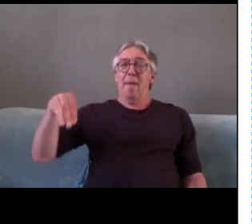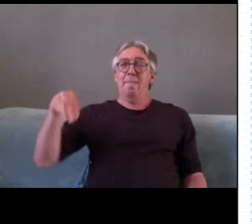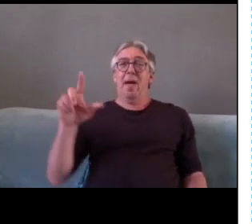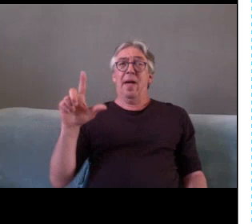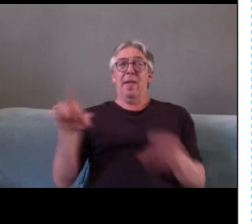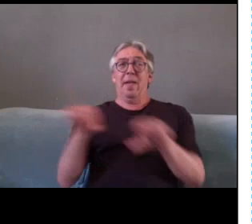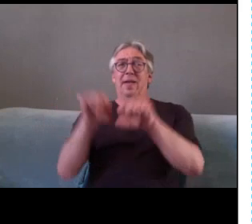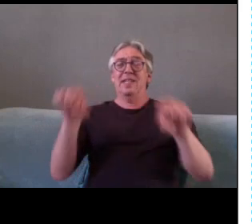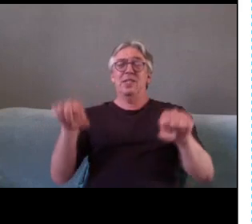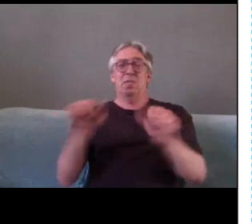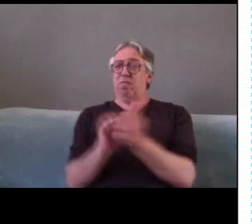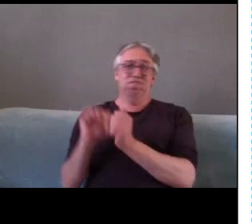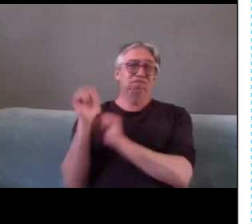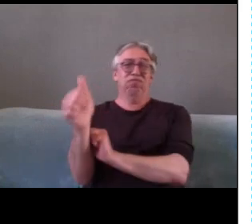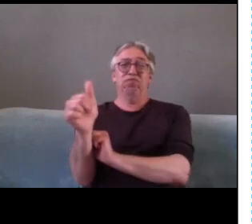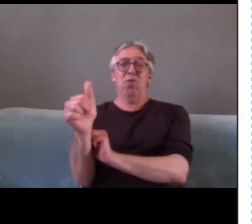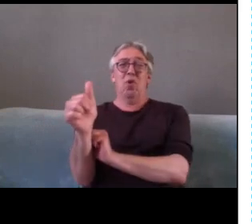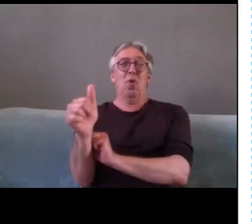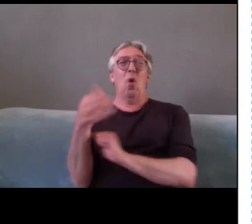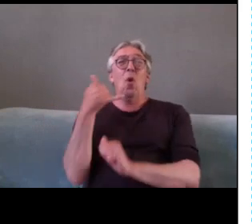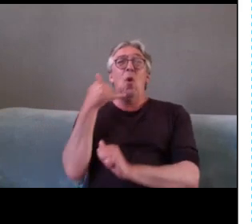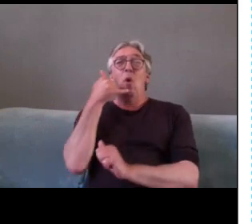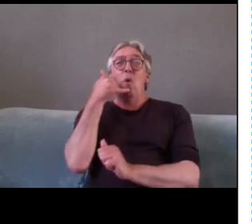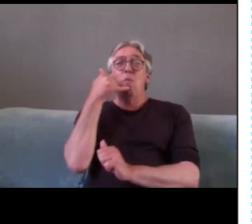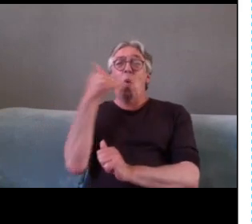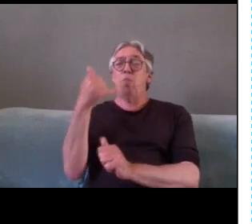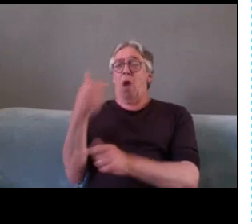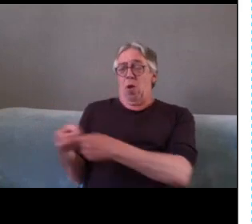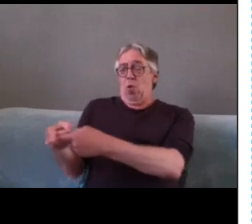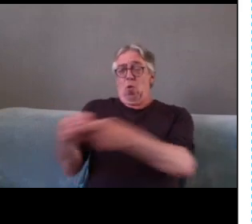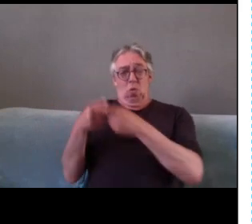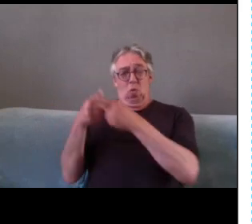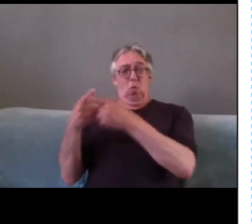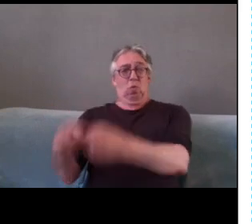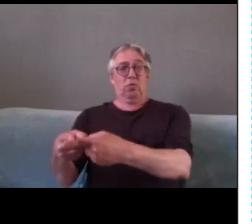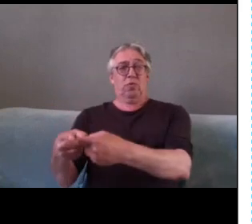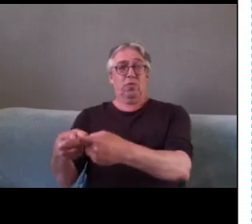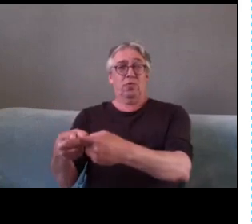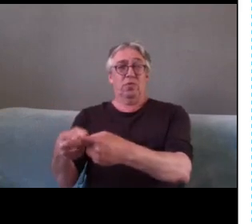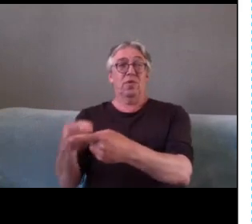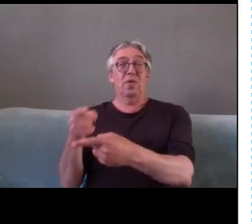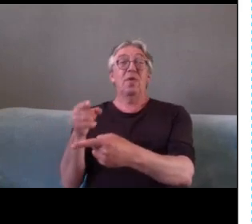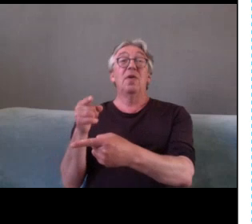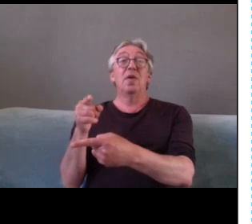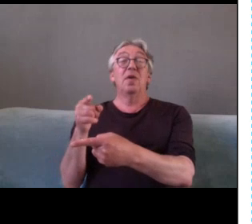to single European emergency number 112 and national ones is applied.